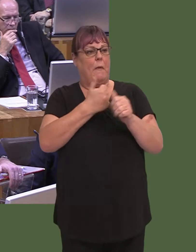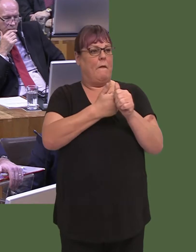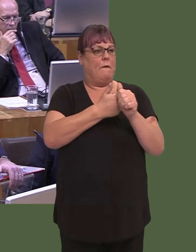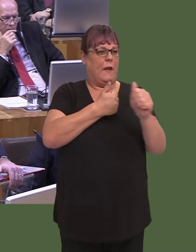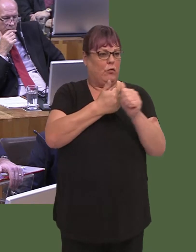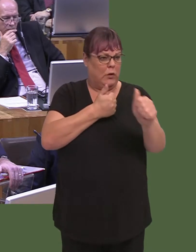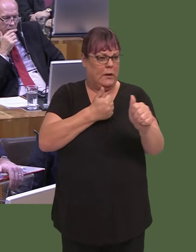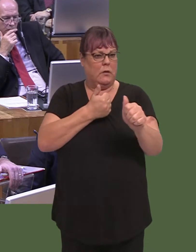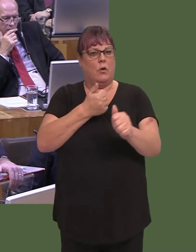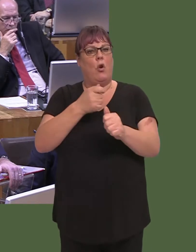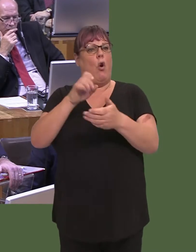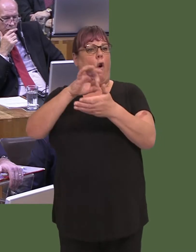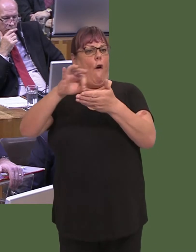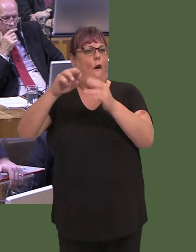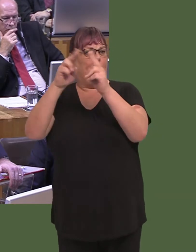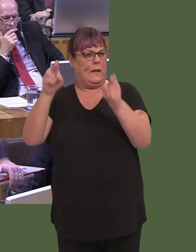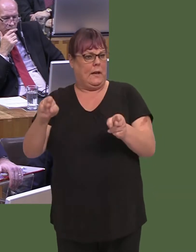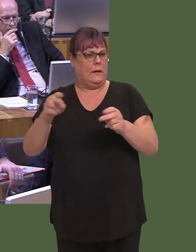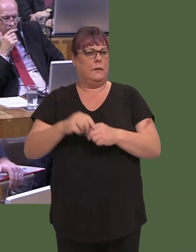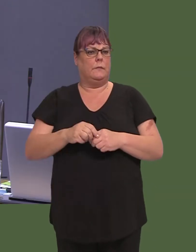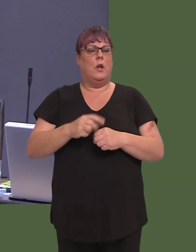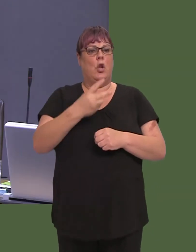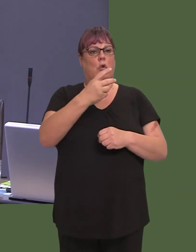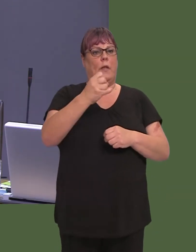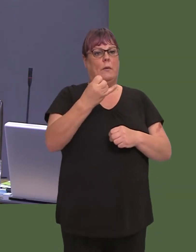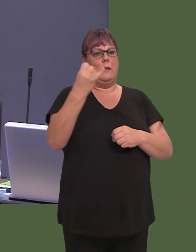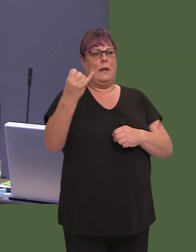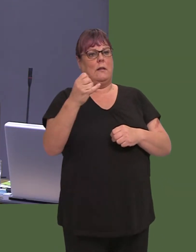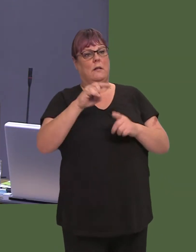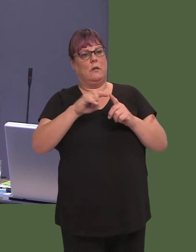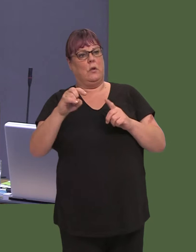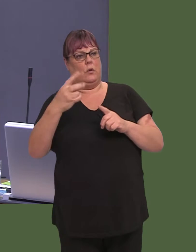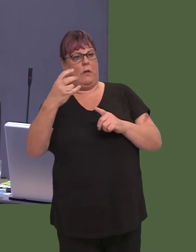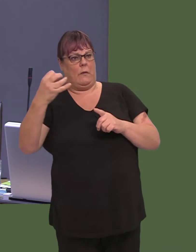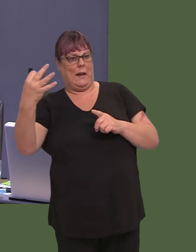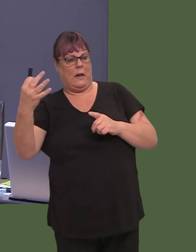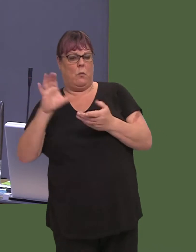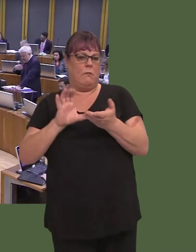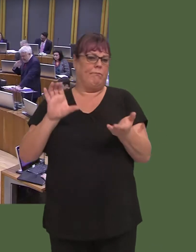We invested heavily between 2006 and 2008 in order to prepare the site for development,